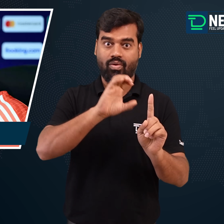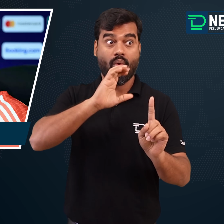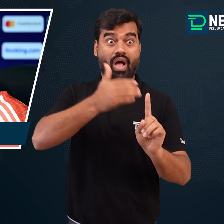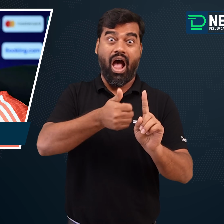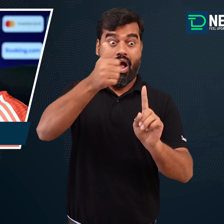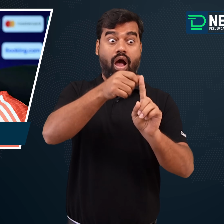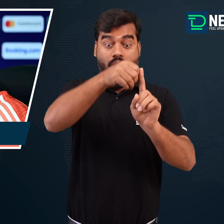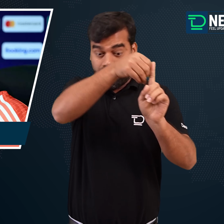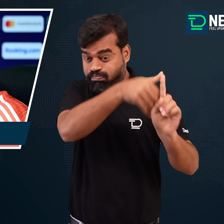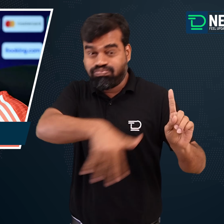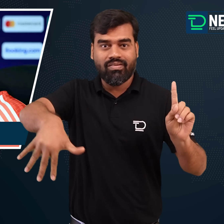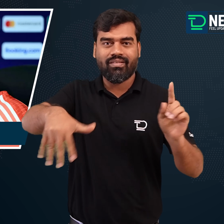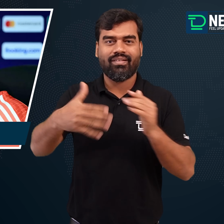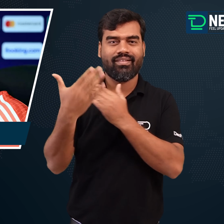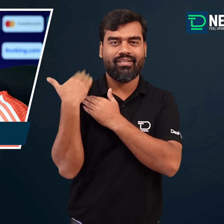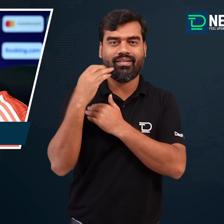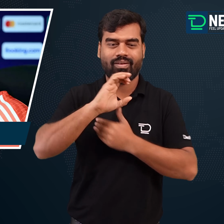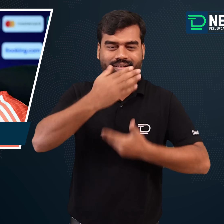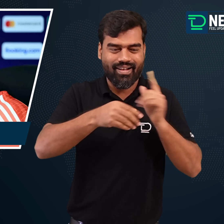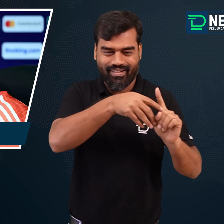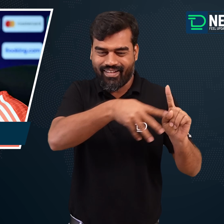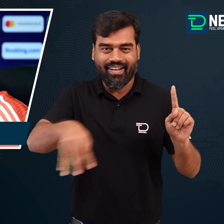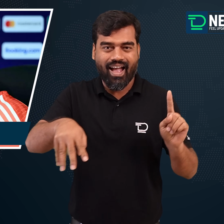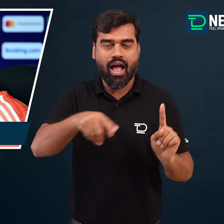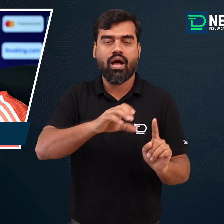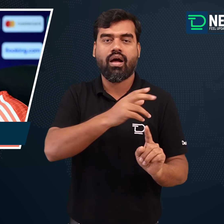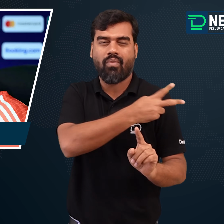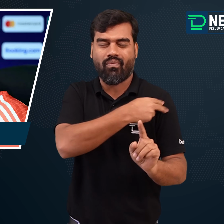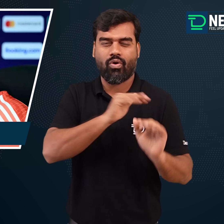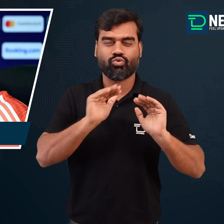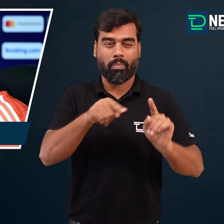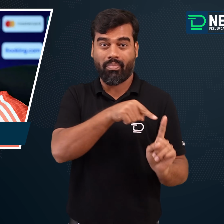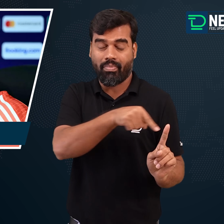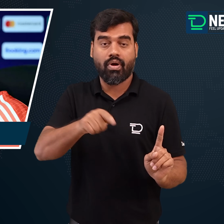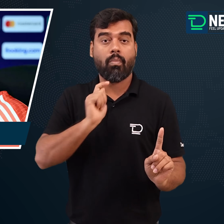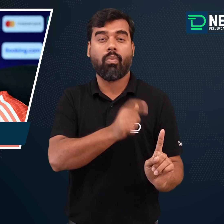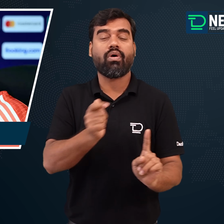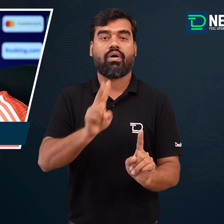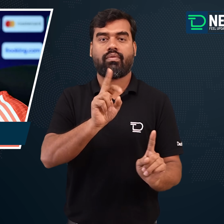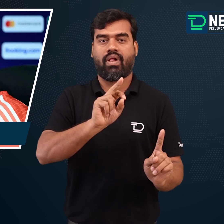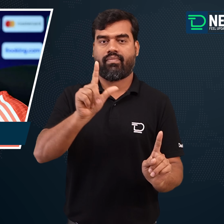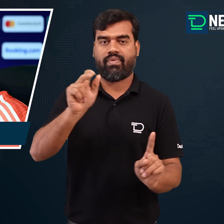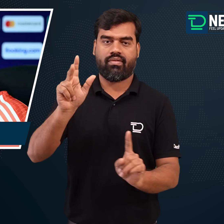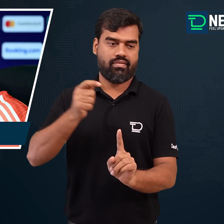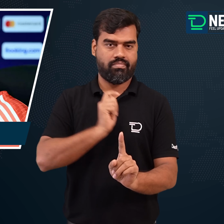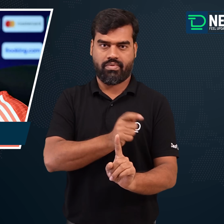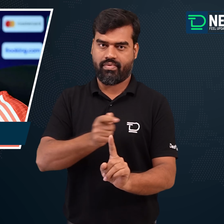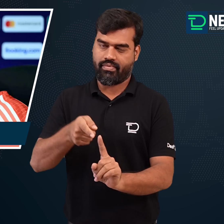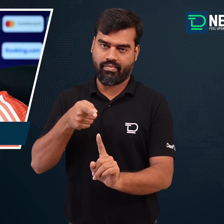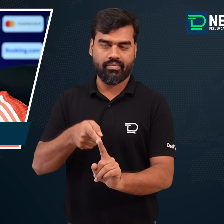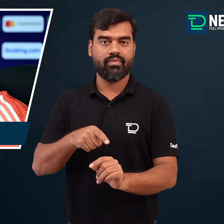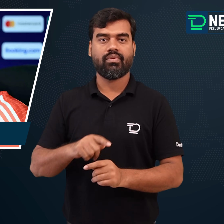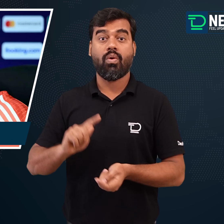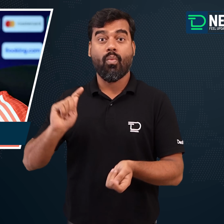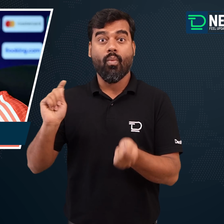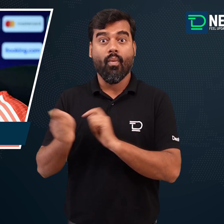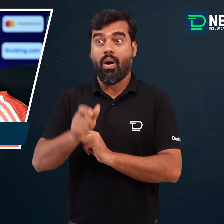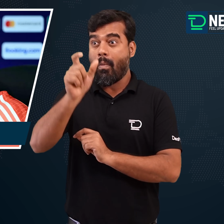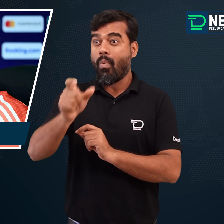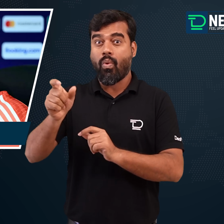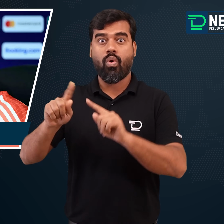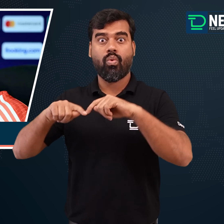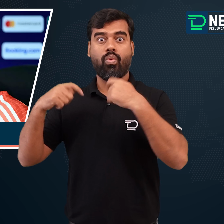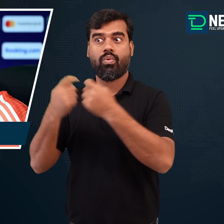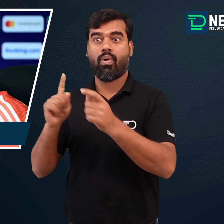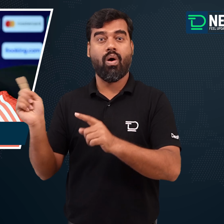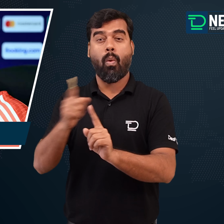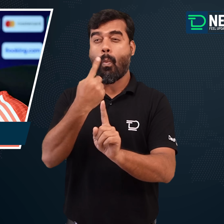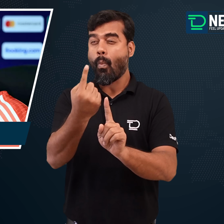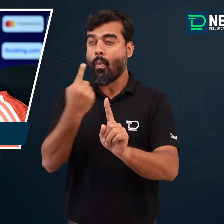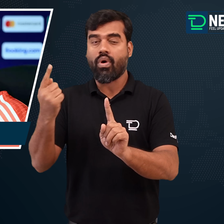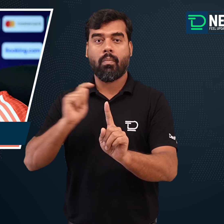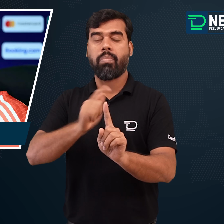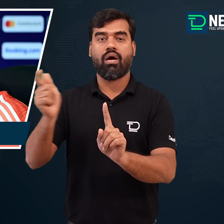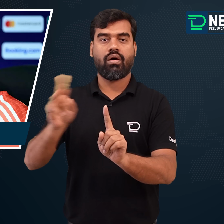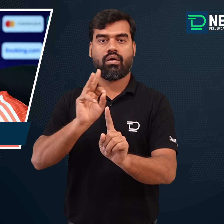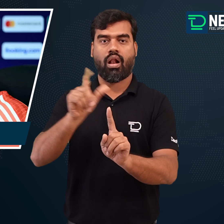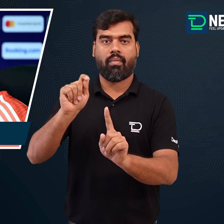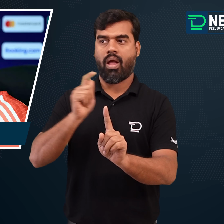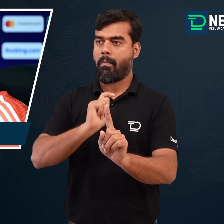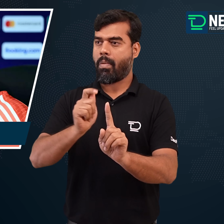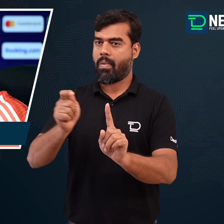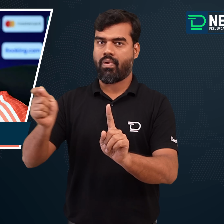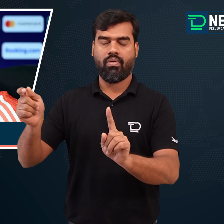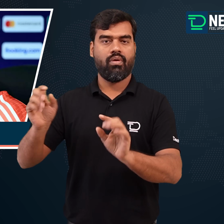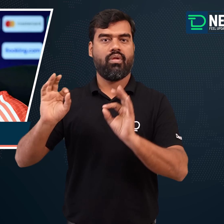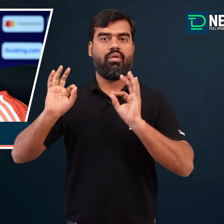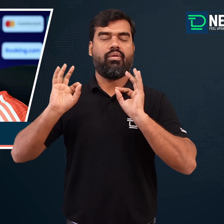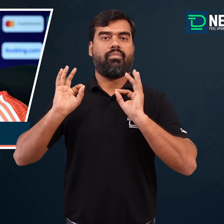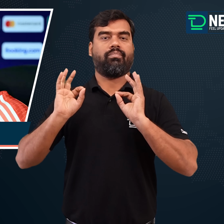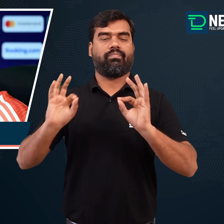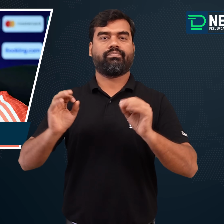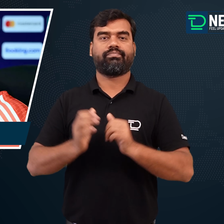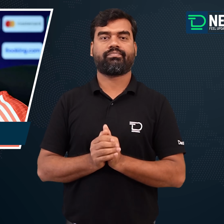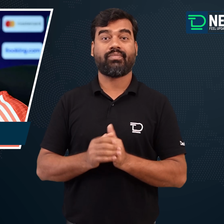while the other members of the support staff would get ₹20 lakh each and the players ₹30 lakh each,